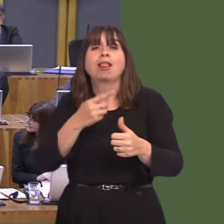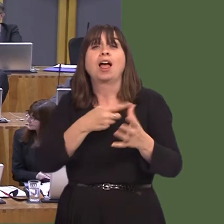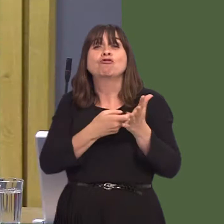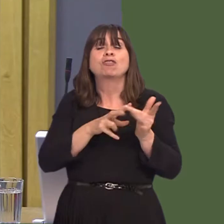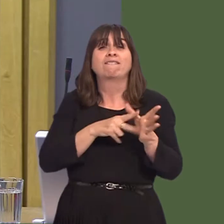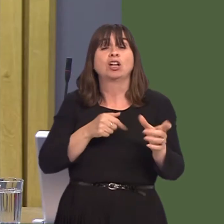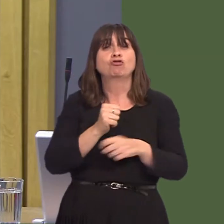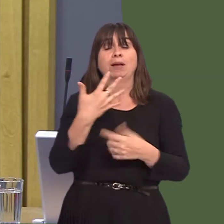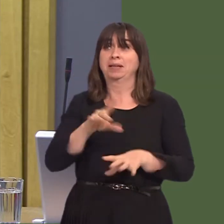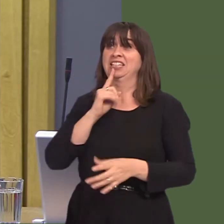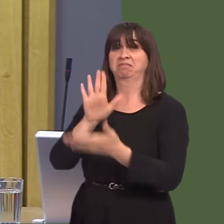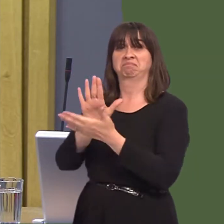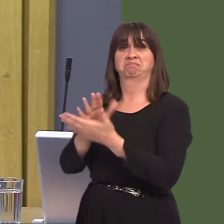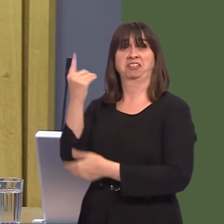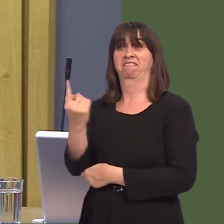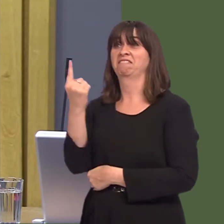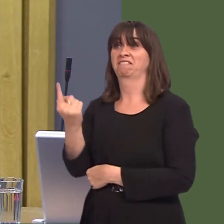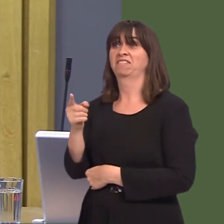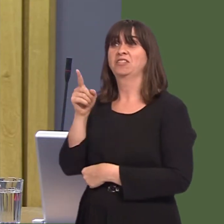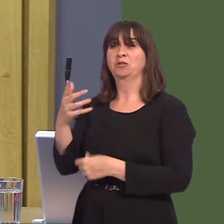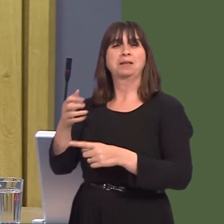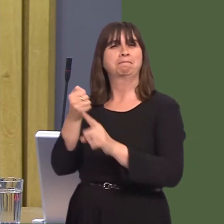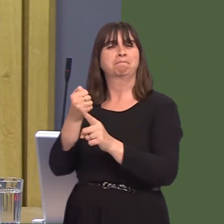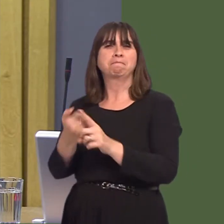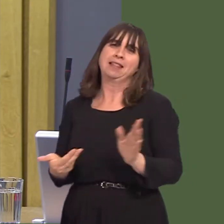the work that she had done to get the services running on a Sunday.